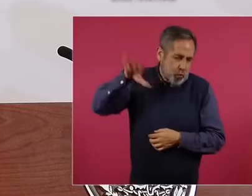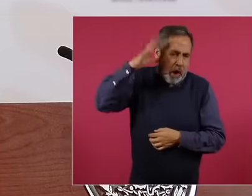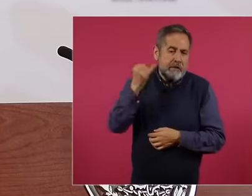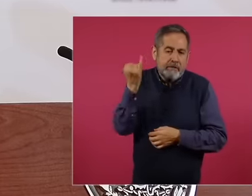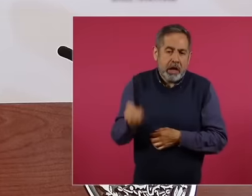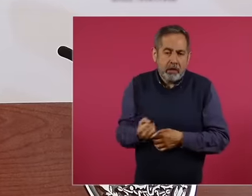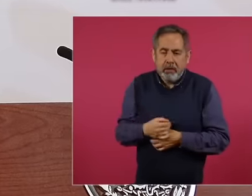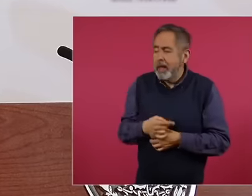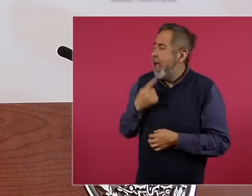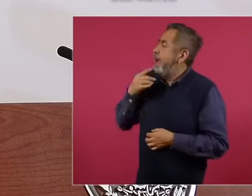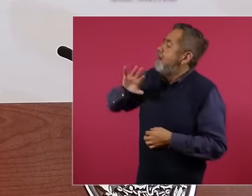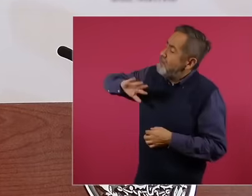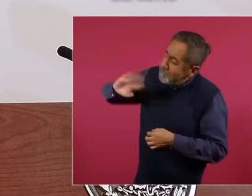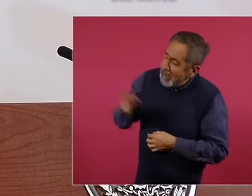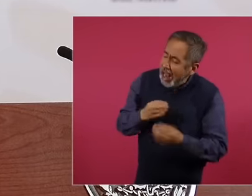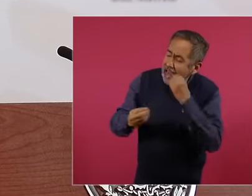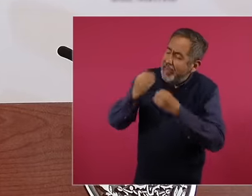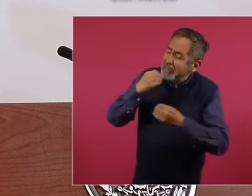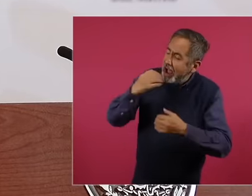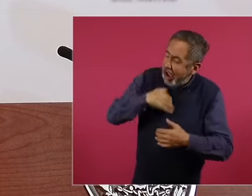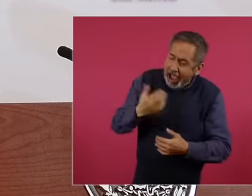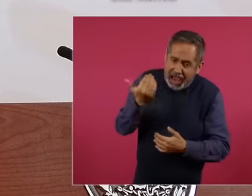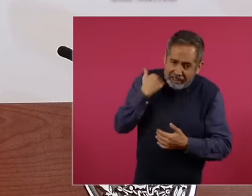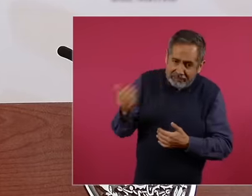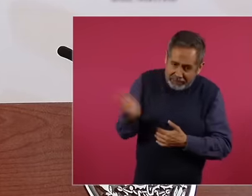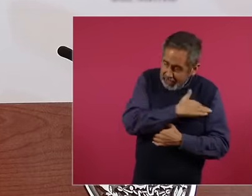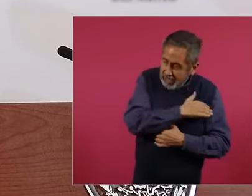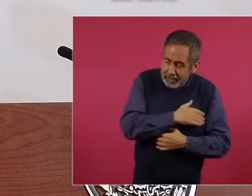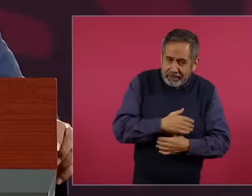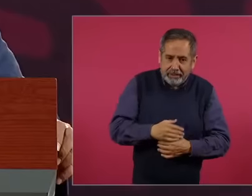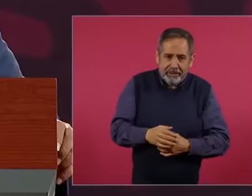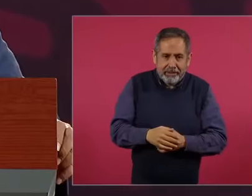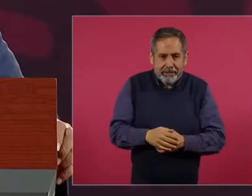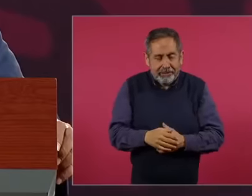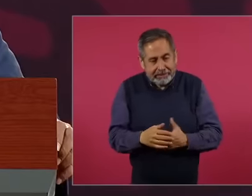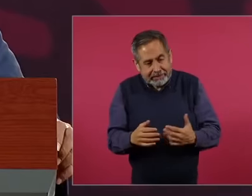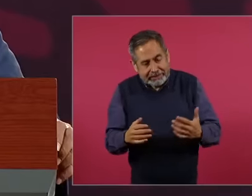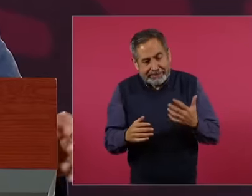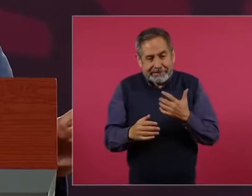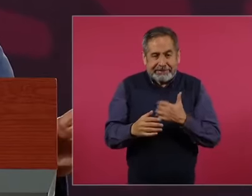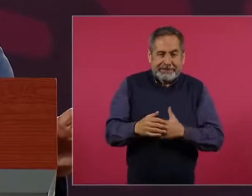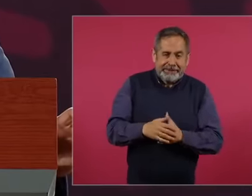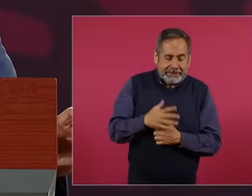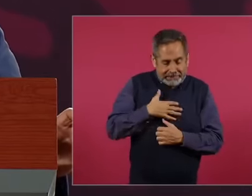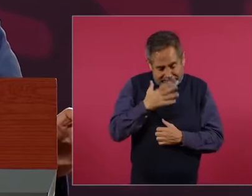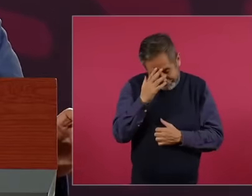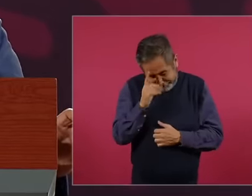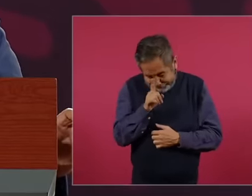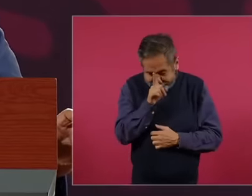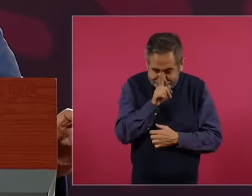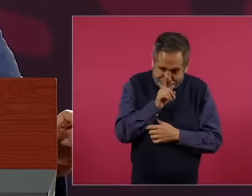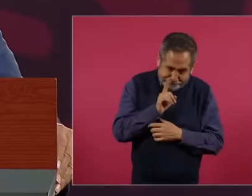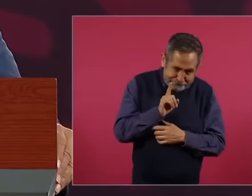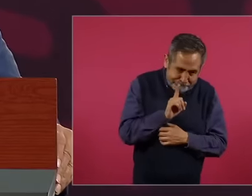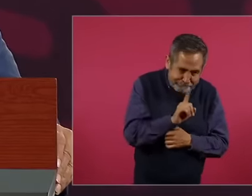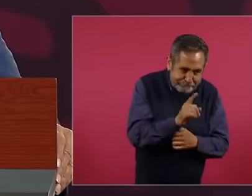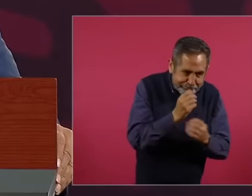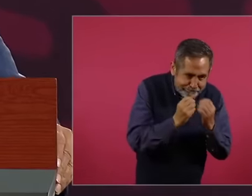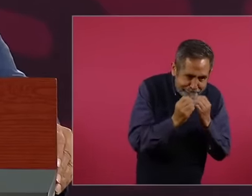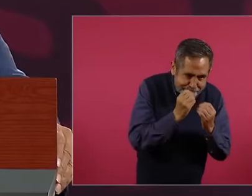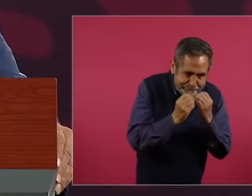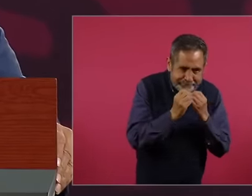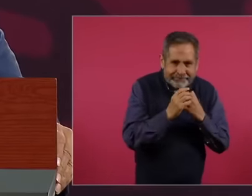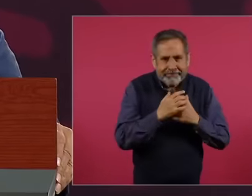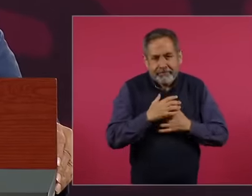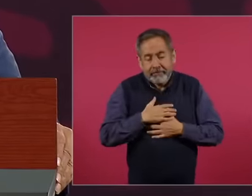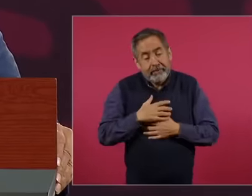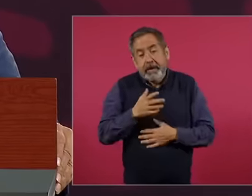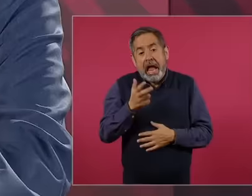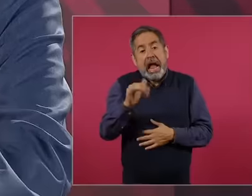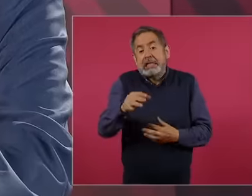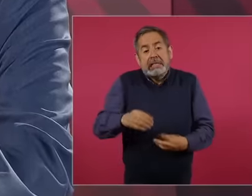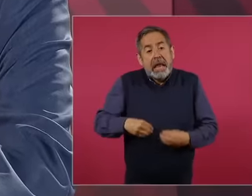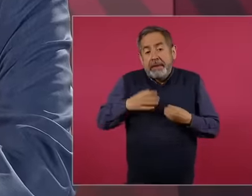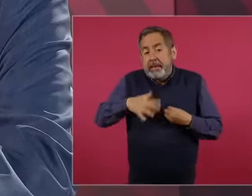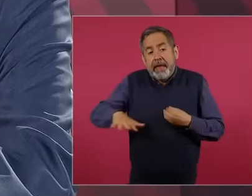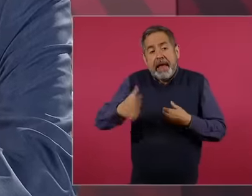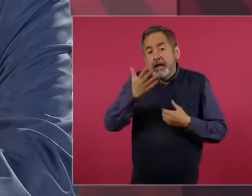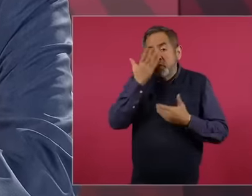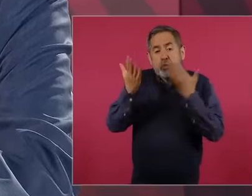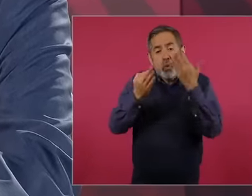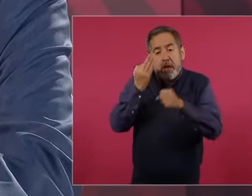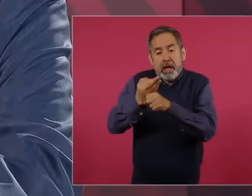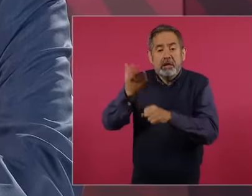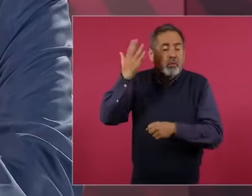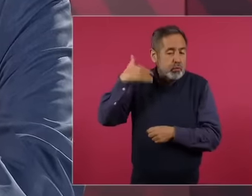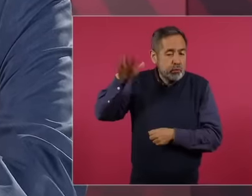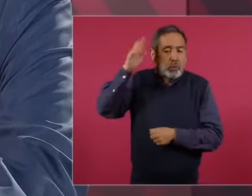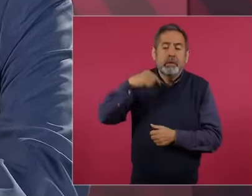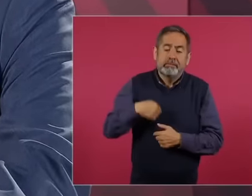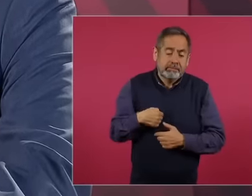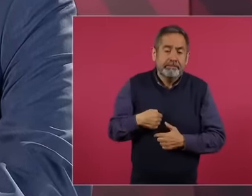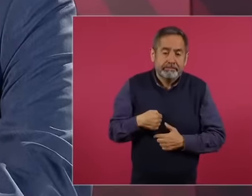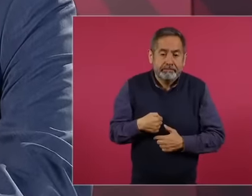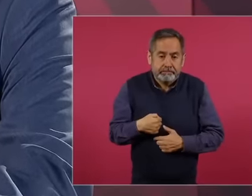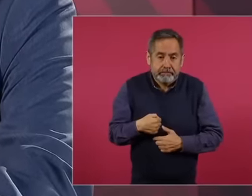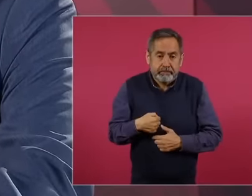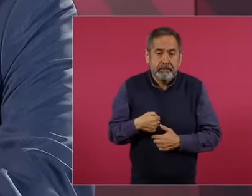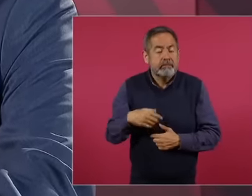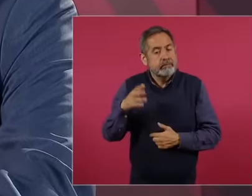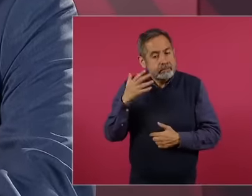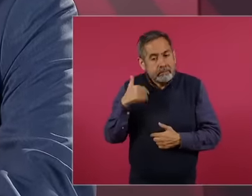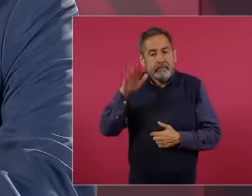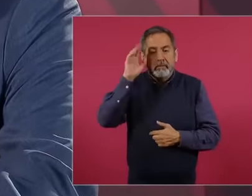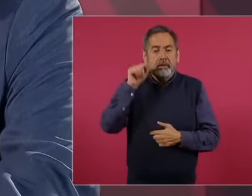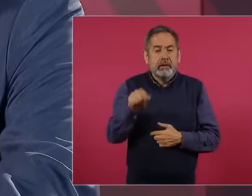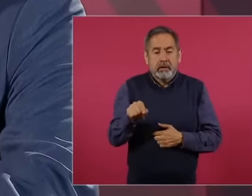to swallow and this and I was going but that was the life then of a student of that time very good